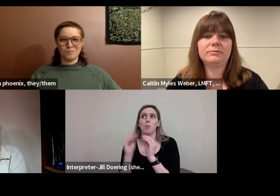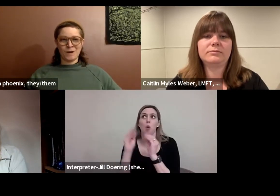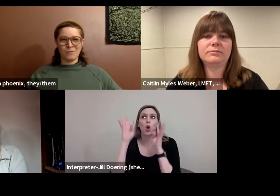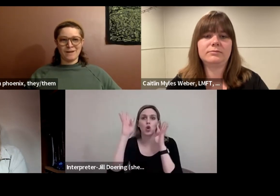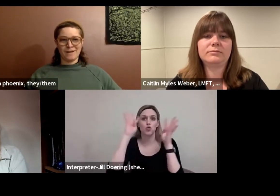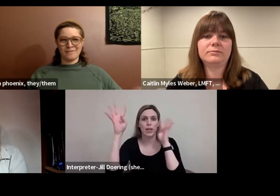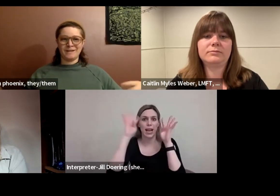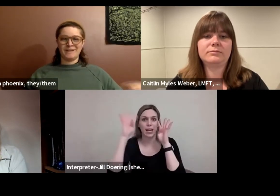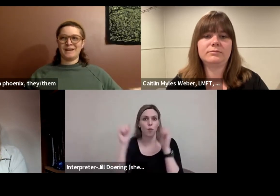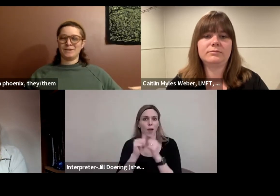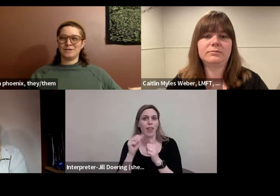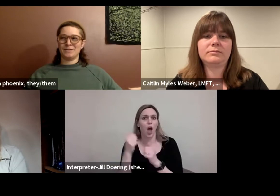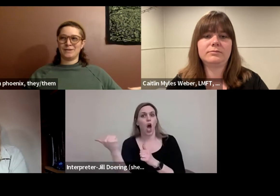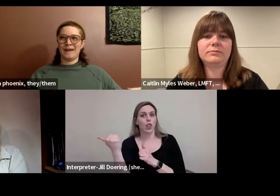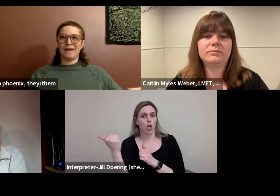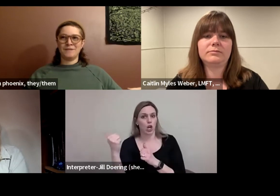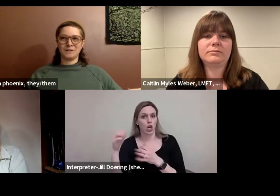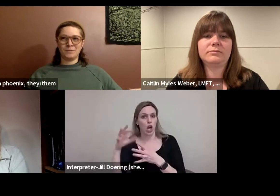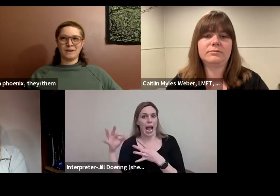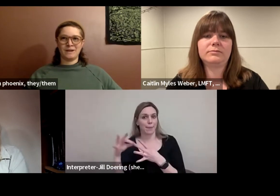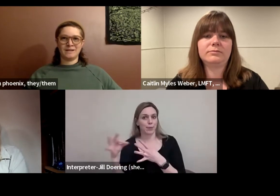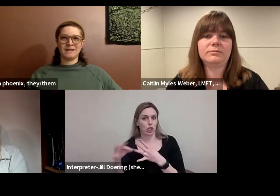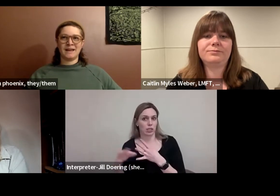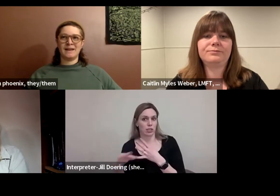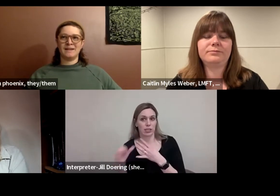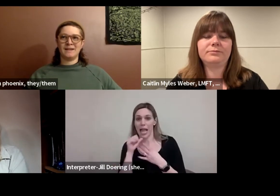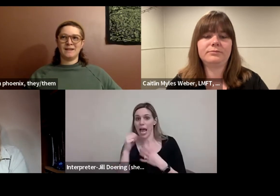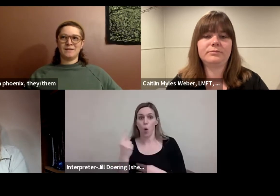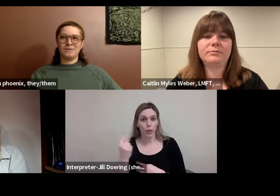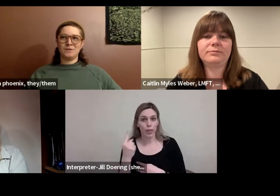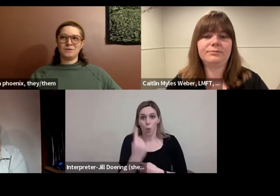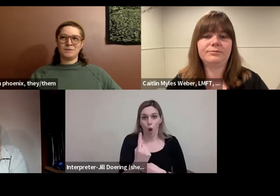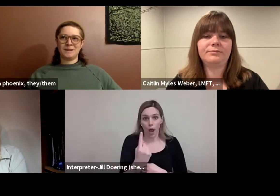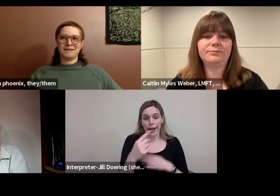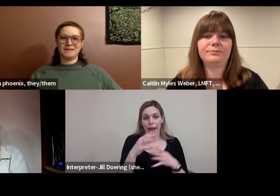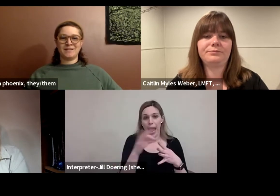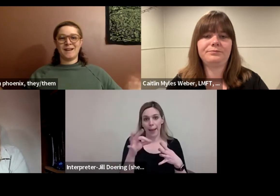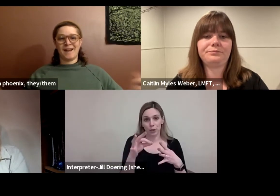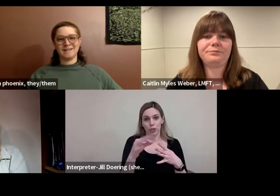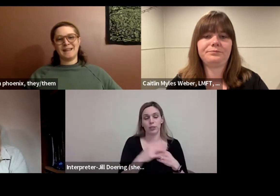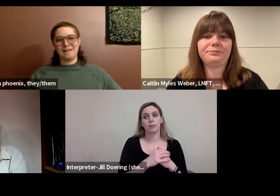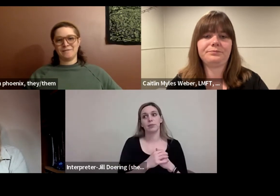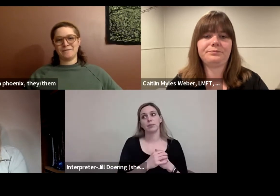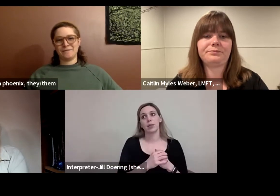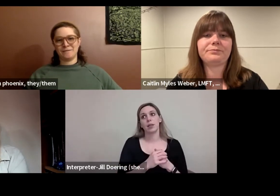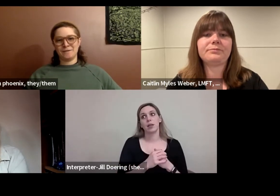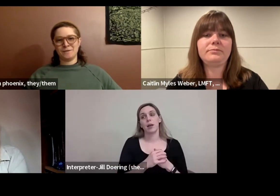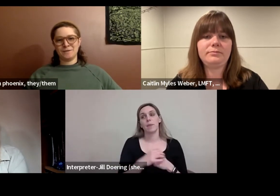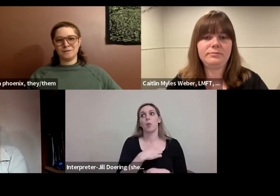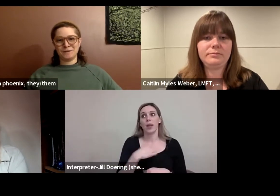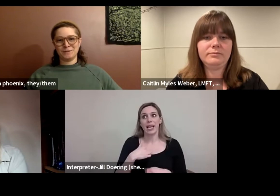while we often like have this awareness that those spaces are not safe for those of us